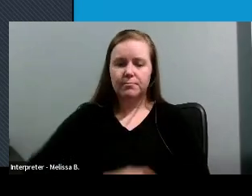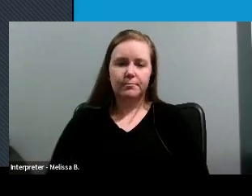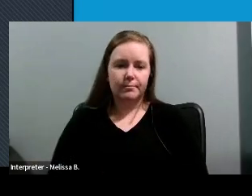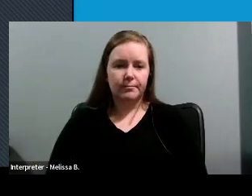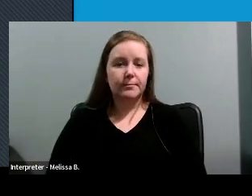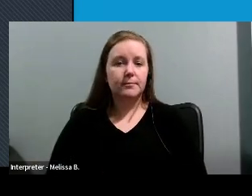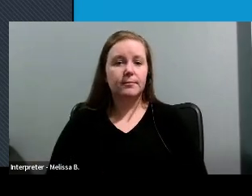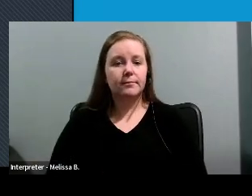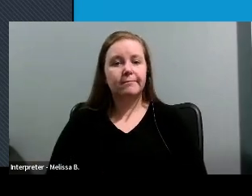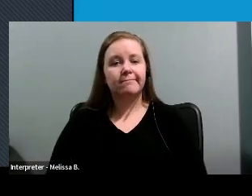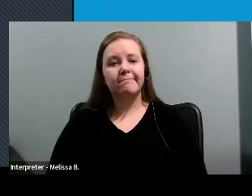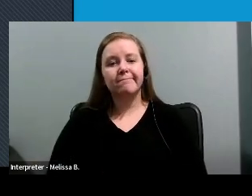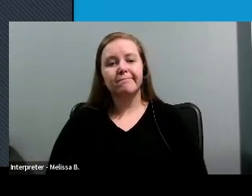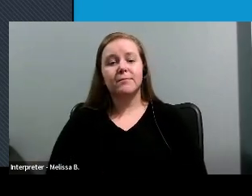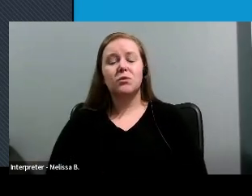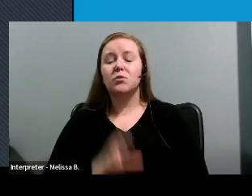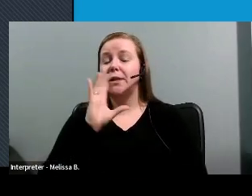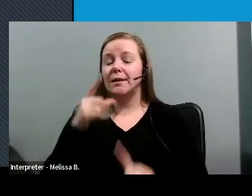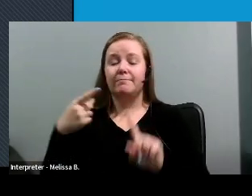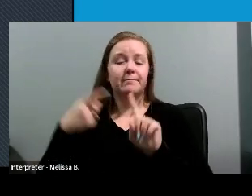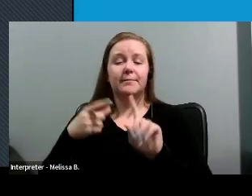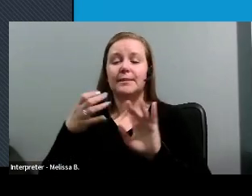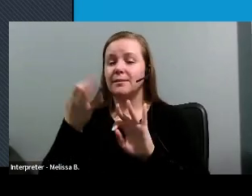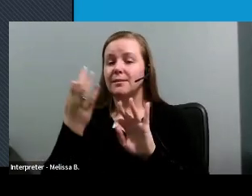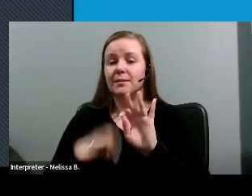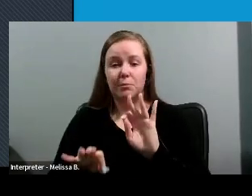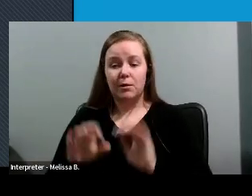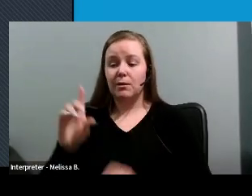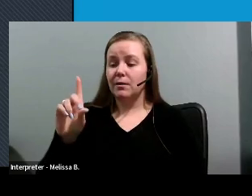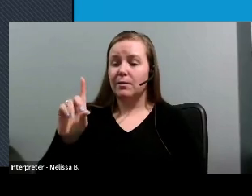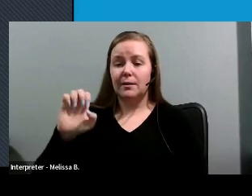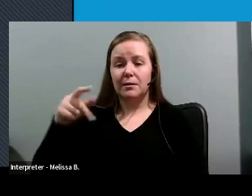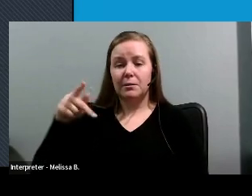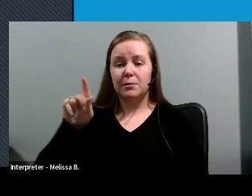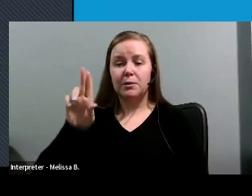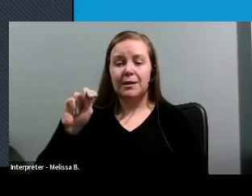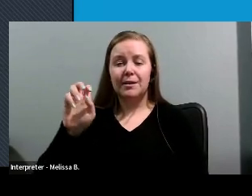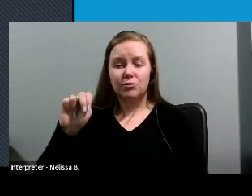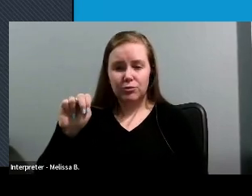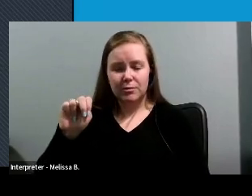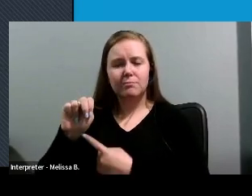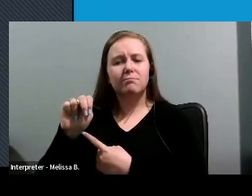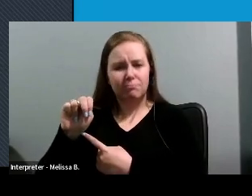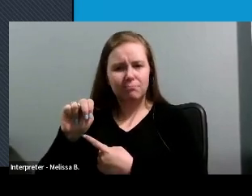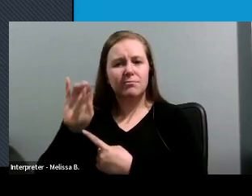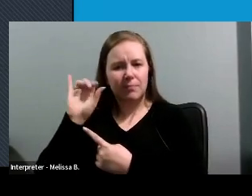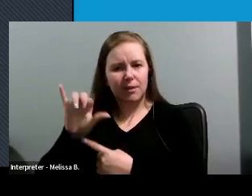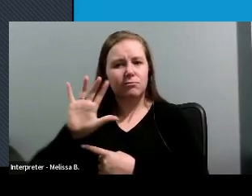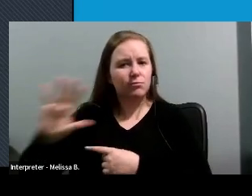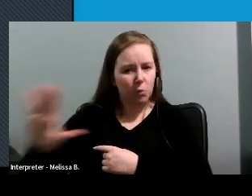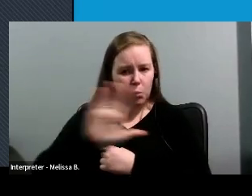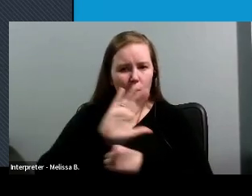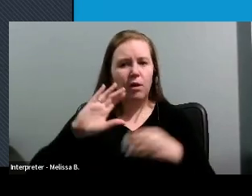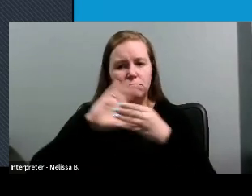Shannon Spencer (she/her): So basically, simply put, as I mentioned before, deputations are your stories where you share your experiences.